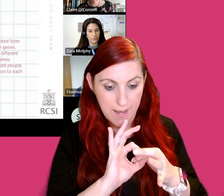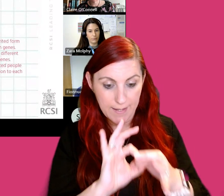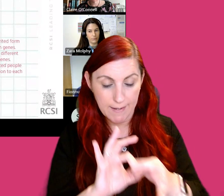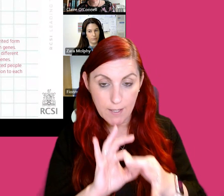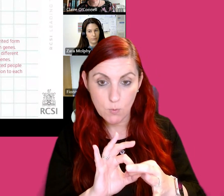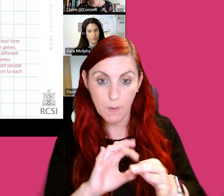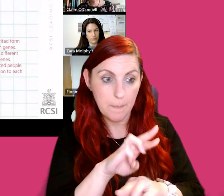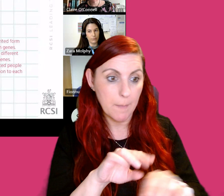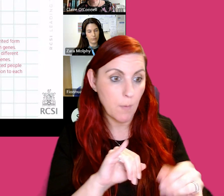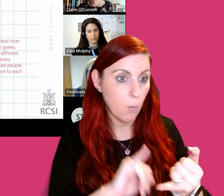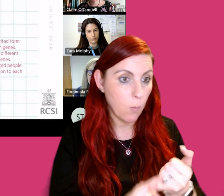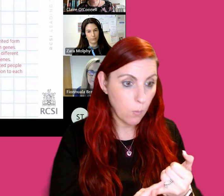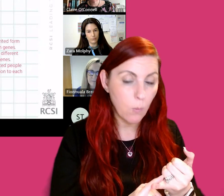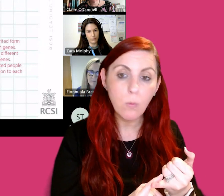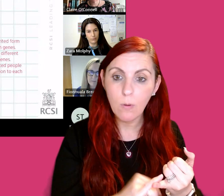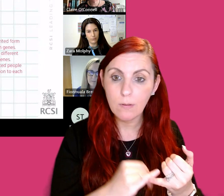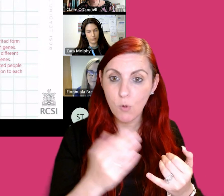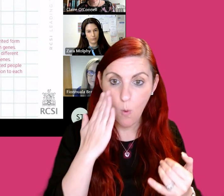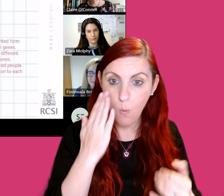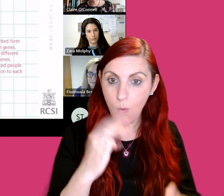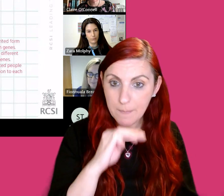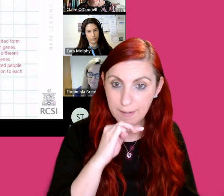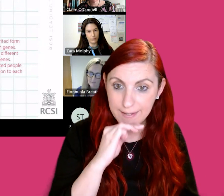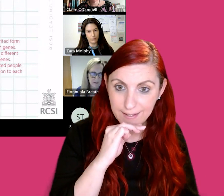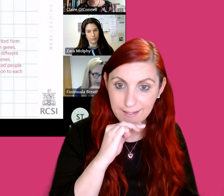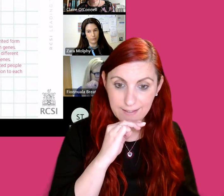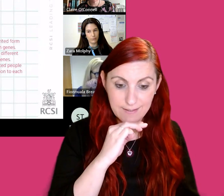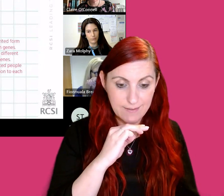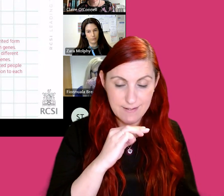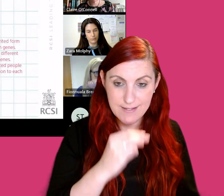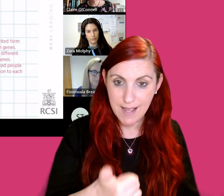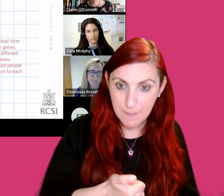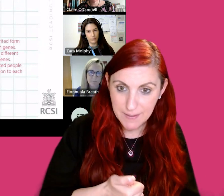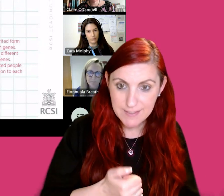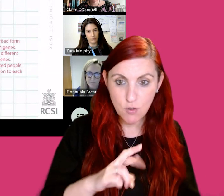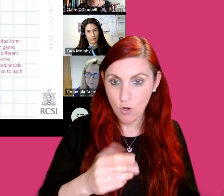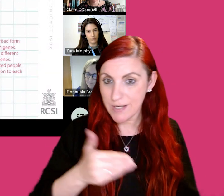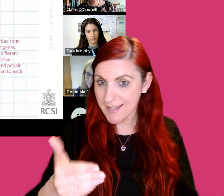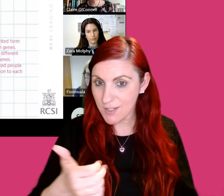be aware what diabetes is what gational diabetes is but also we wanted to expand the conversation